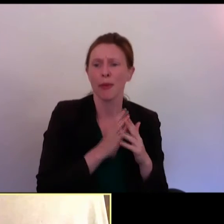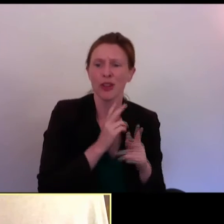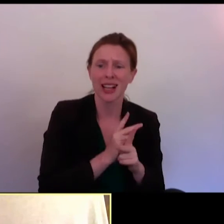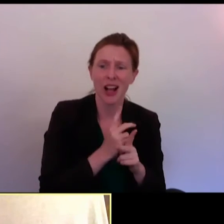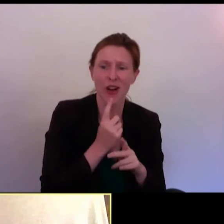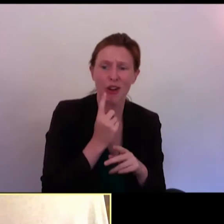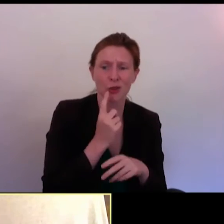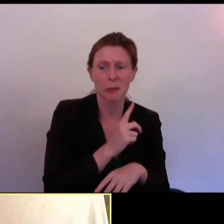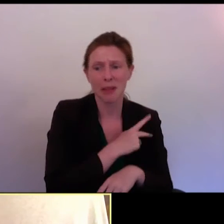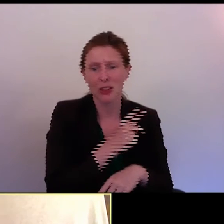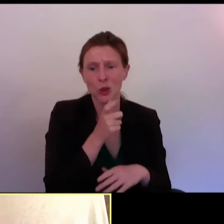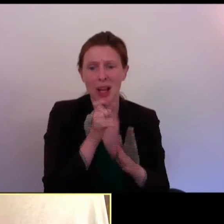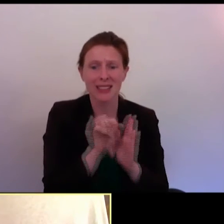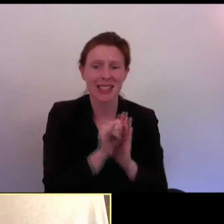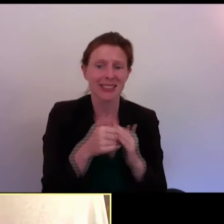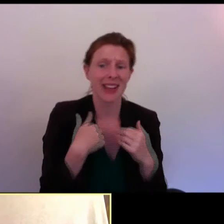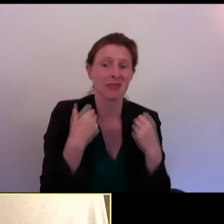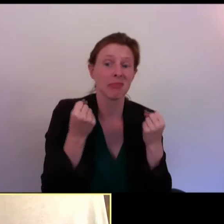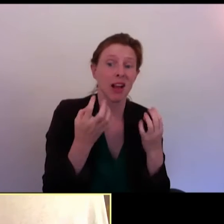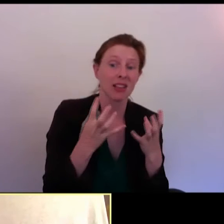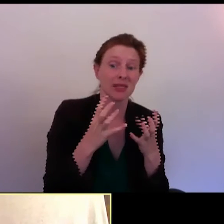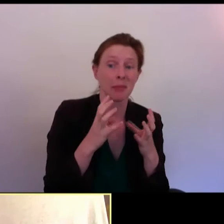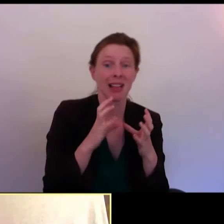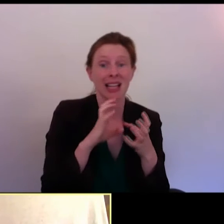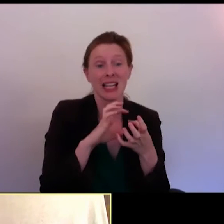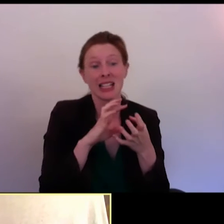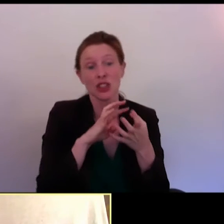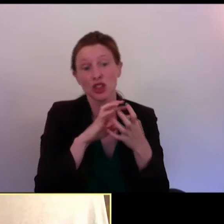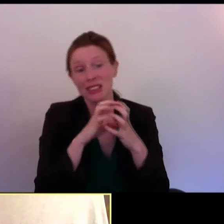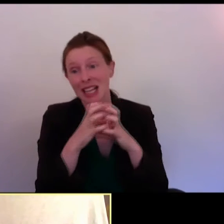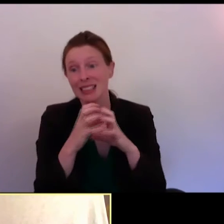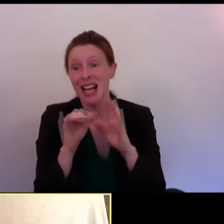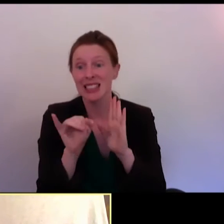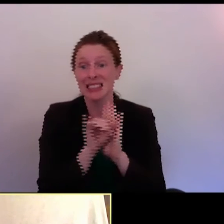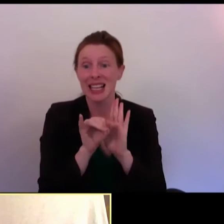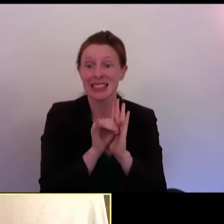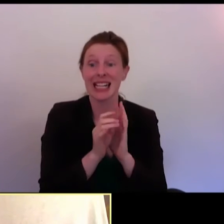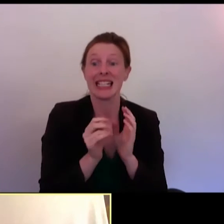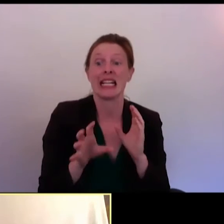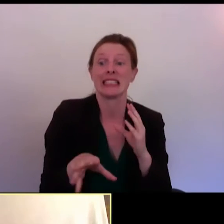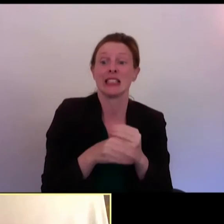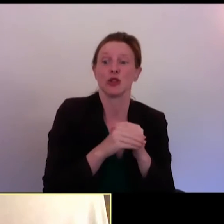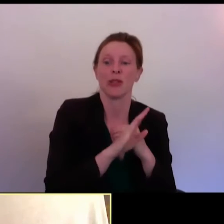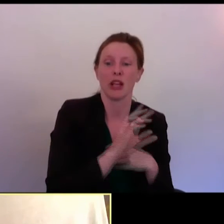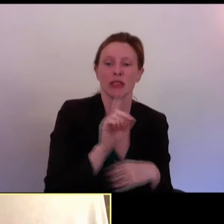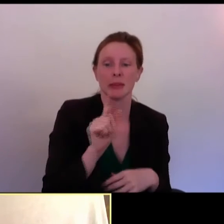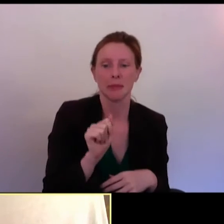how can we best provide patient and humble care with those people who have intersectionality,